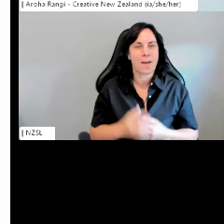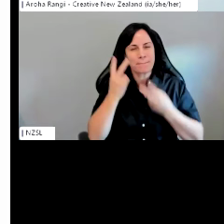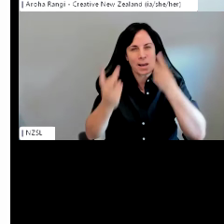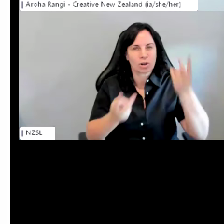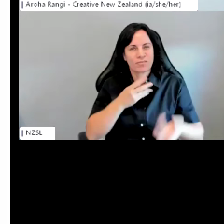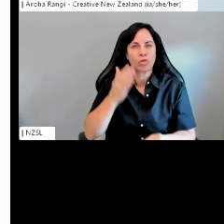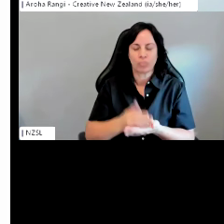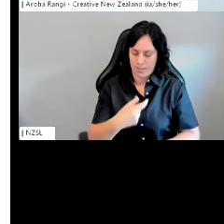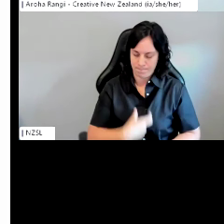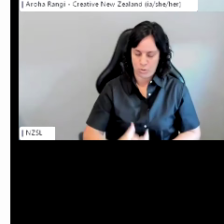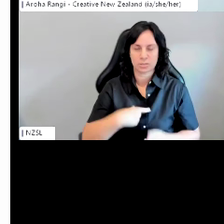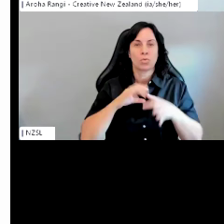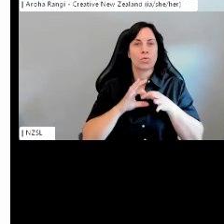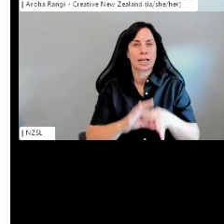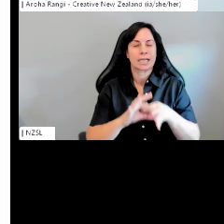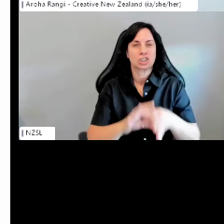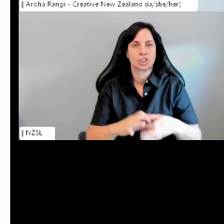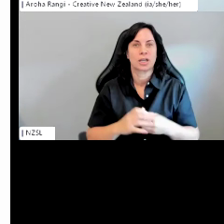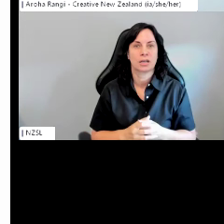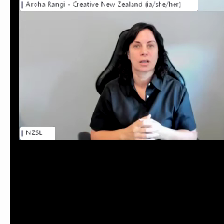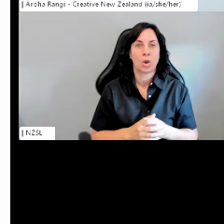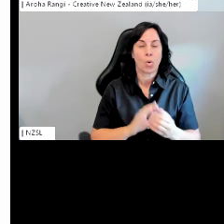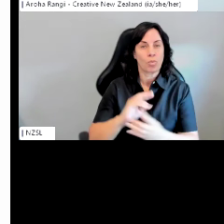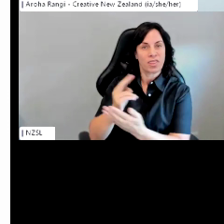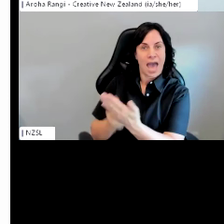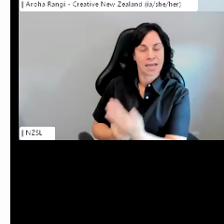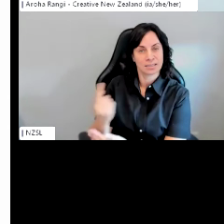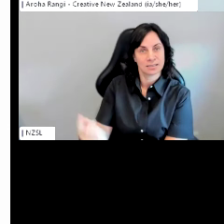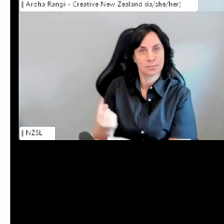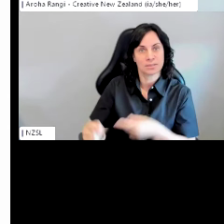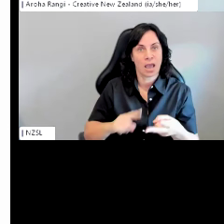connection and that's personal connection with the artist, personal connection with the story,